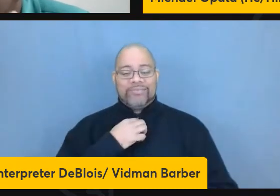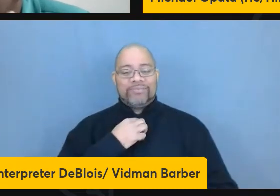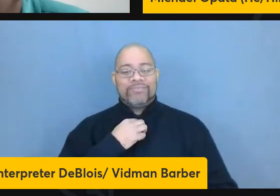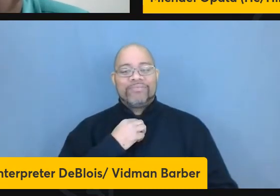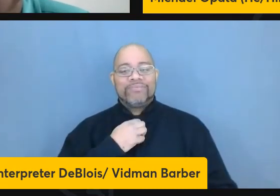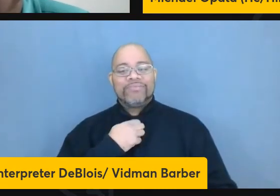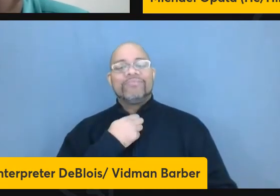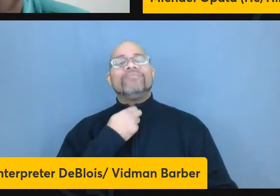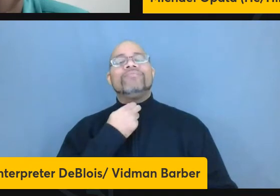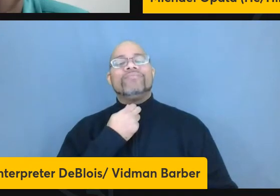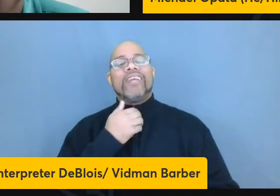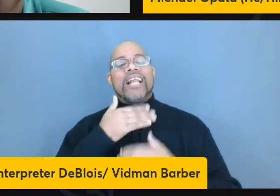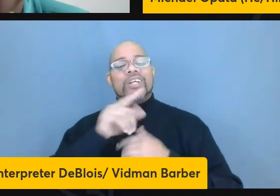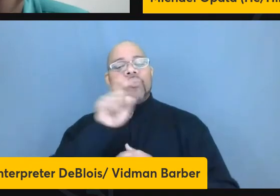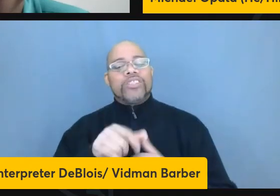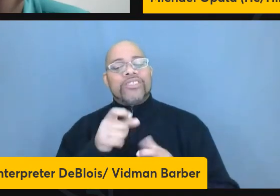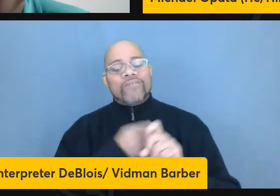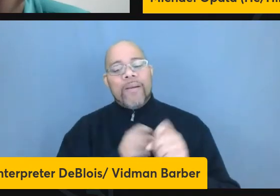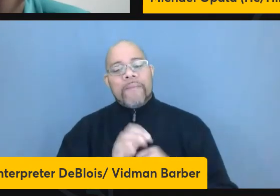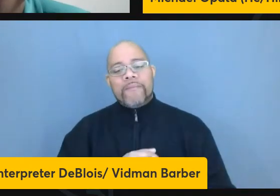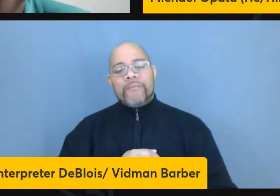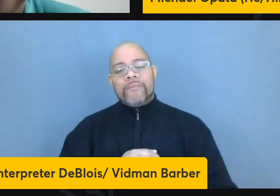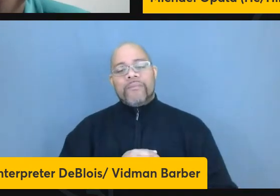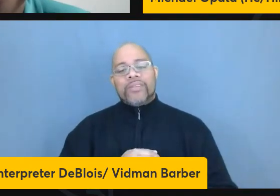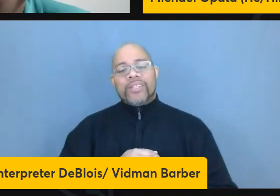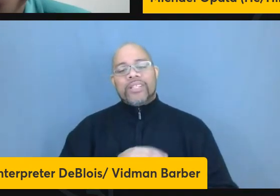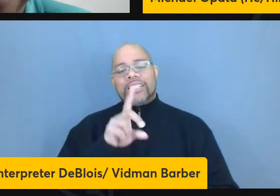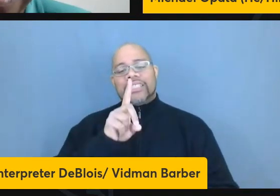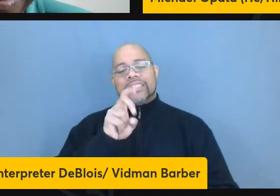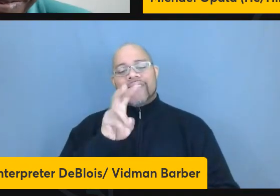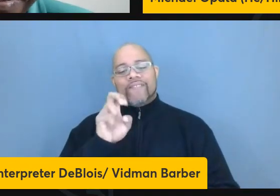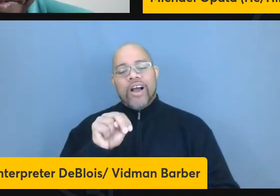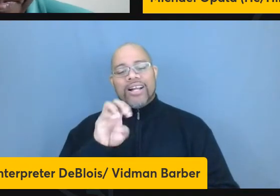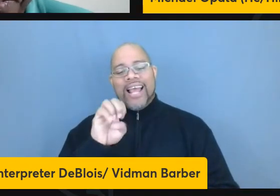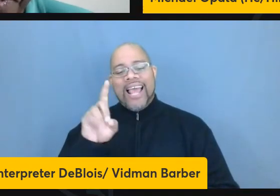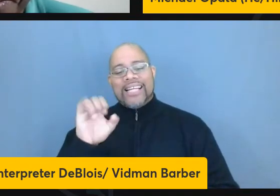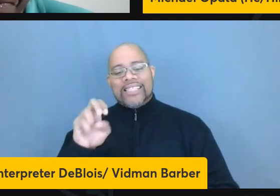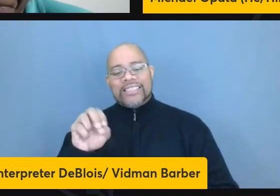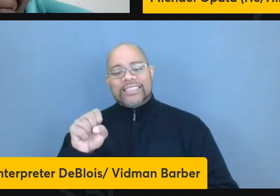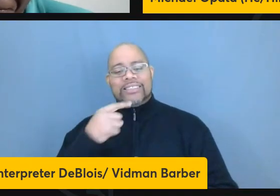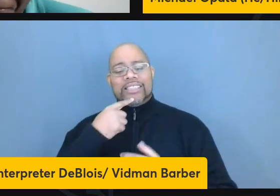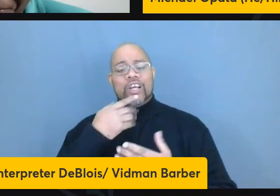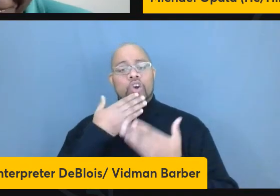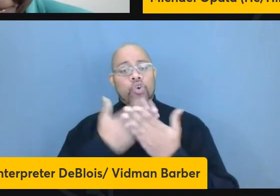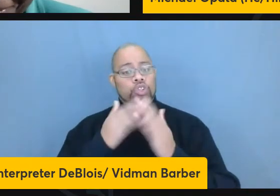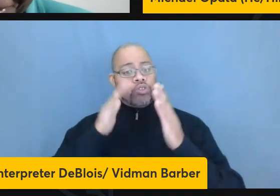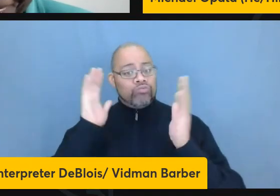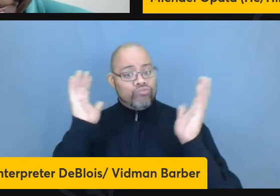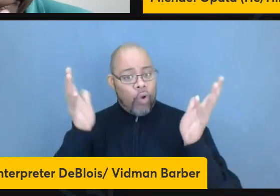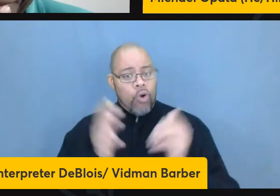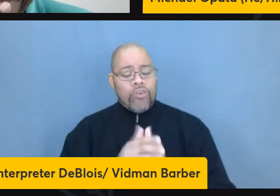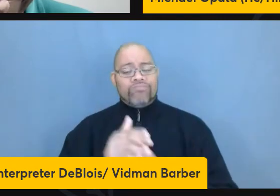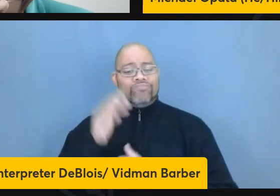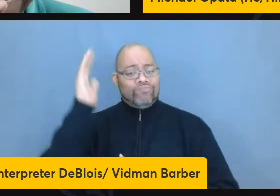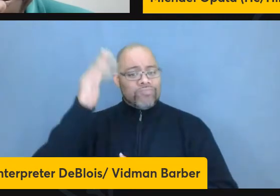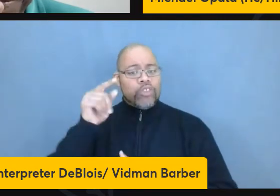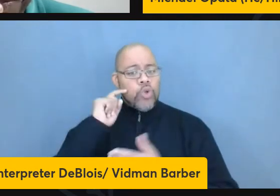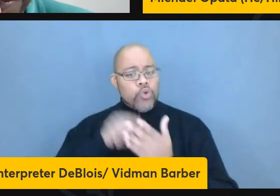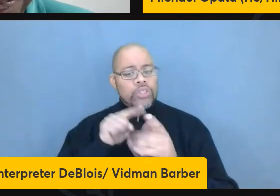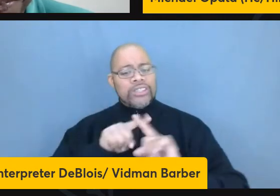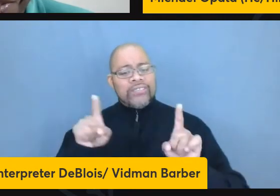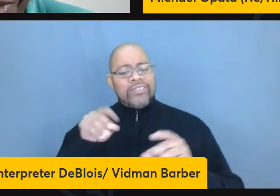Dr. Michael Opata: So the next question comes from divan Eddins, and she says, Great talk. Did you notice a difference in IgG